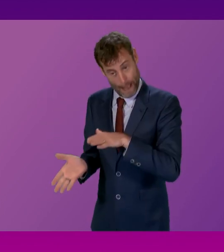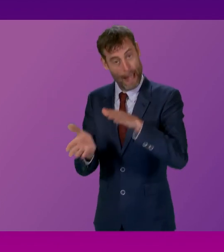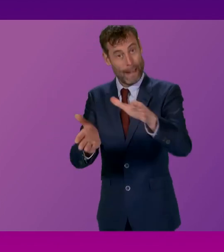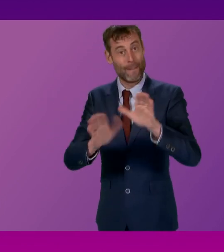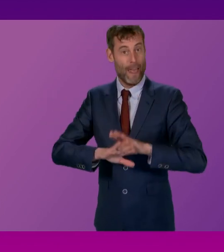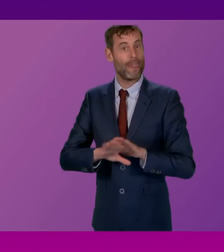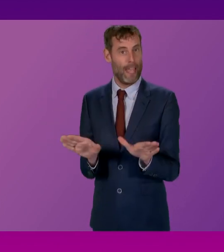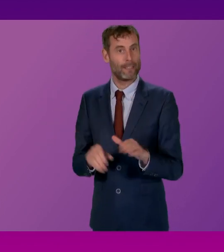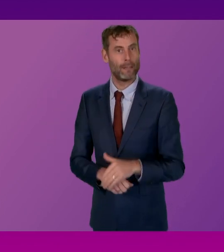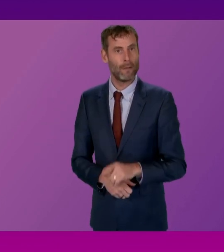messages have been deleted.